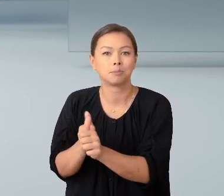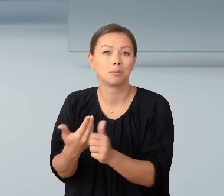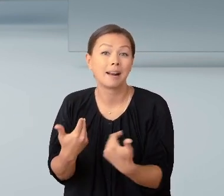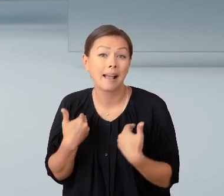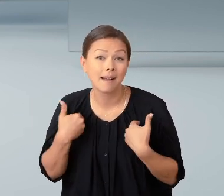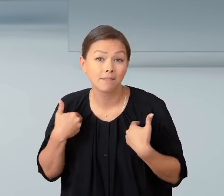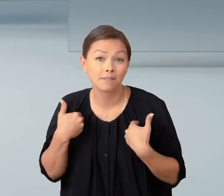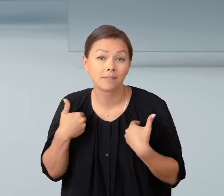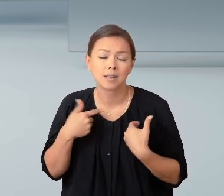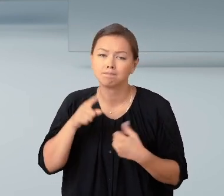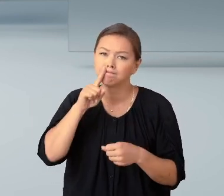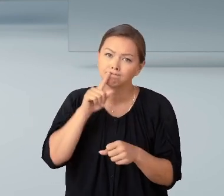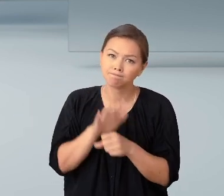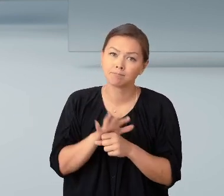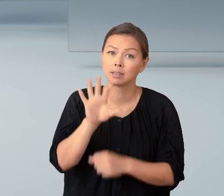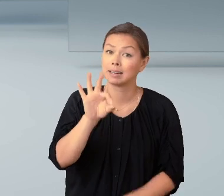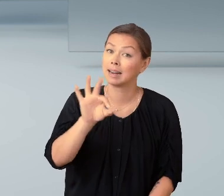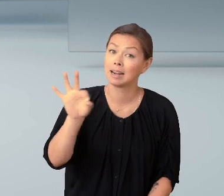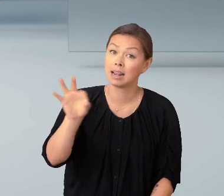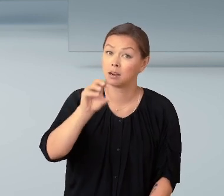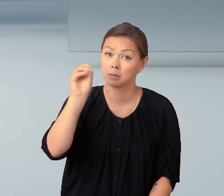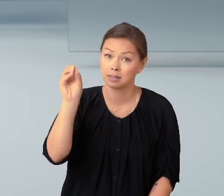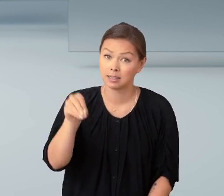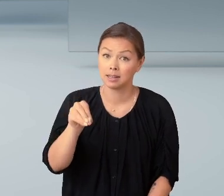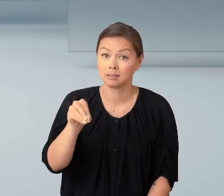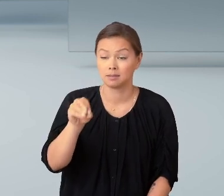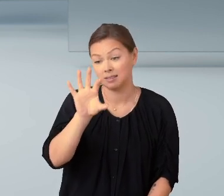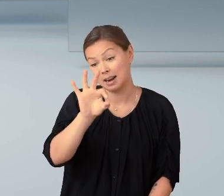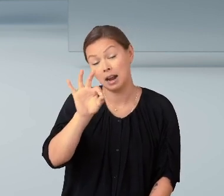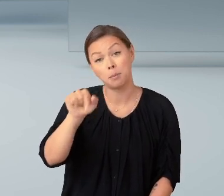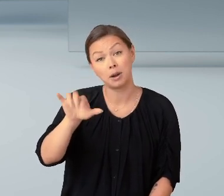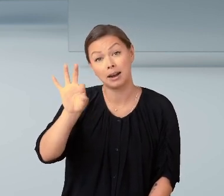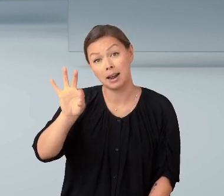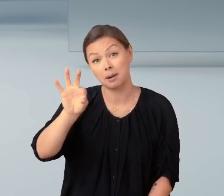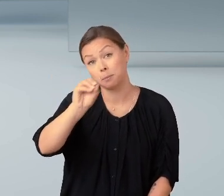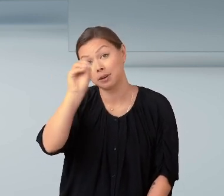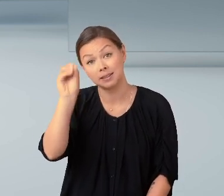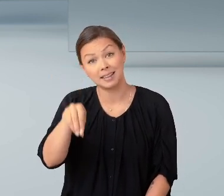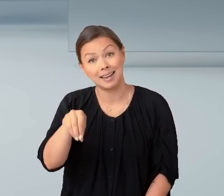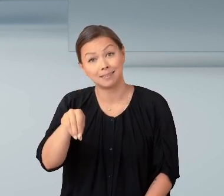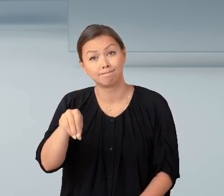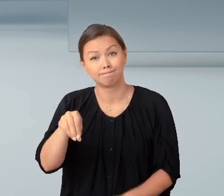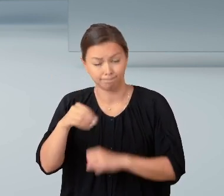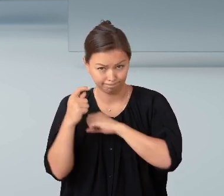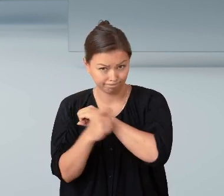monthly uptime with compensation if missed. AI and automation,